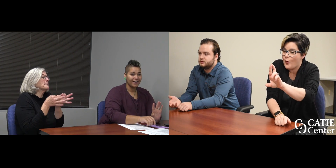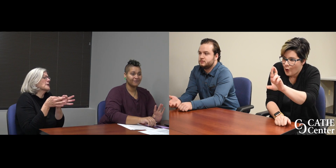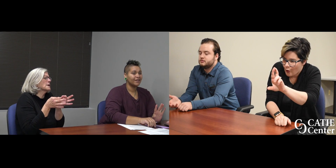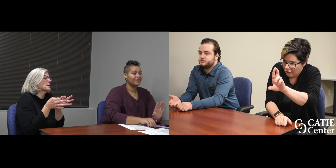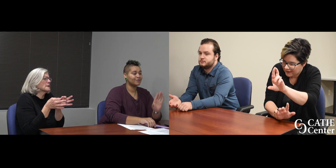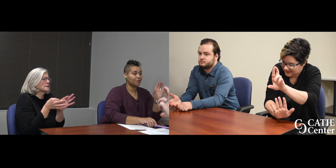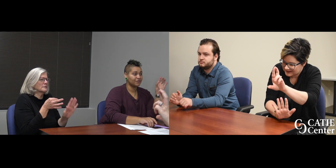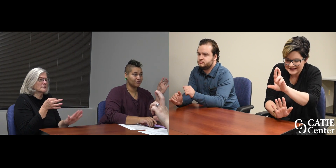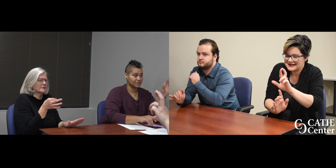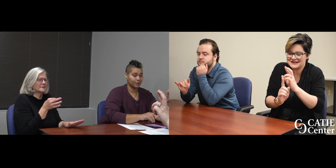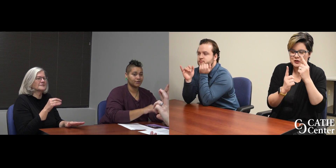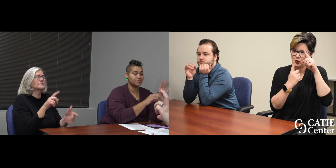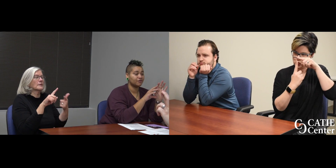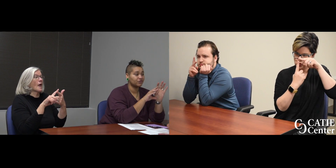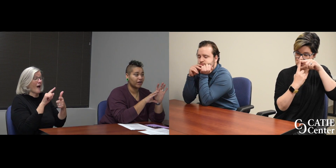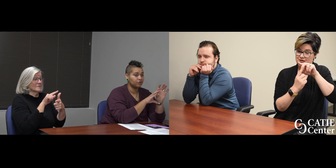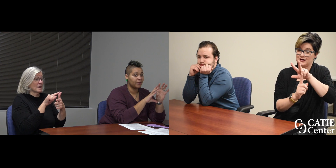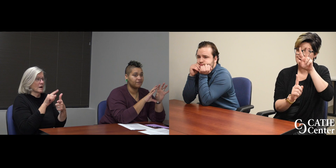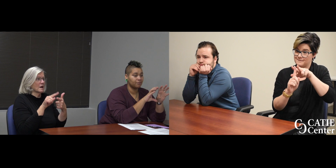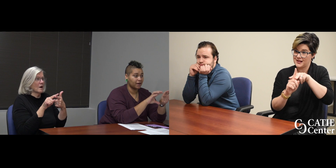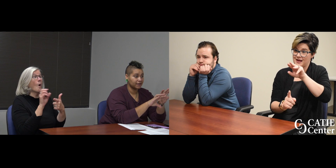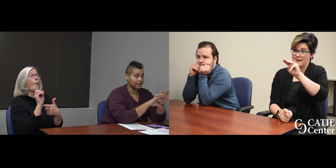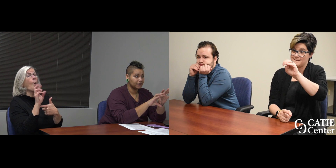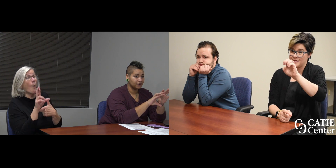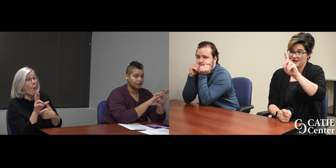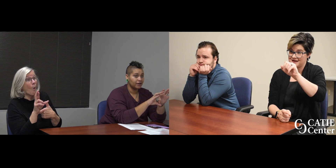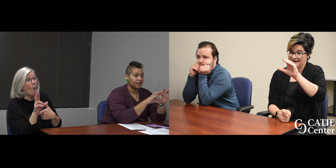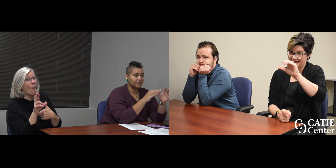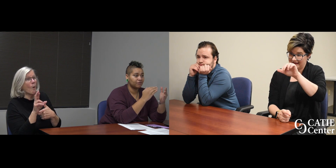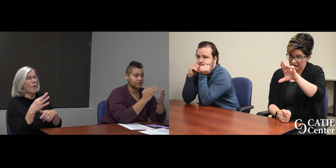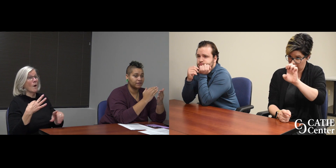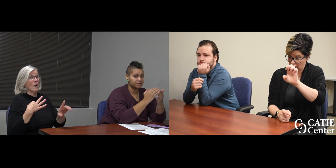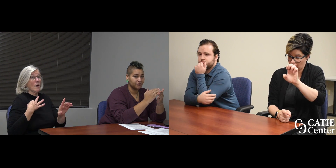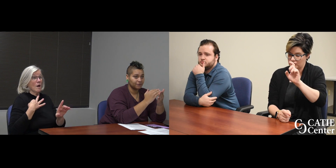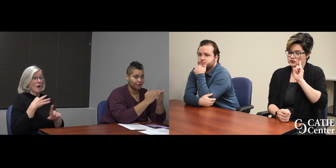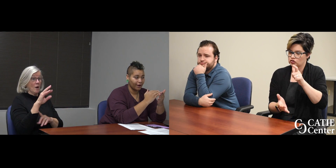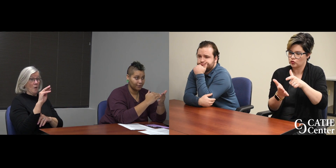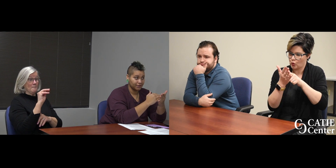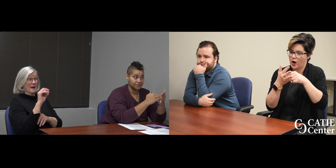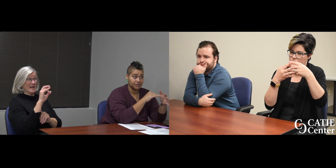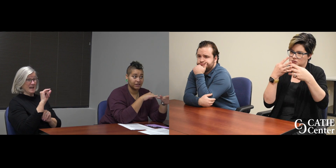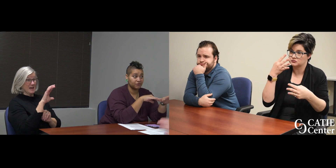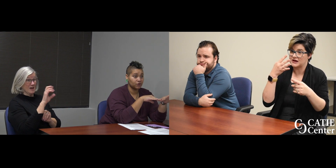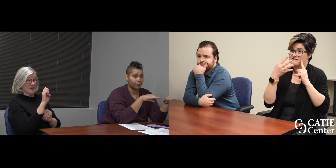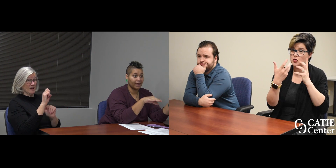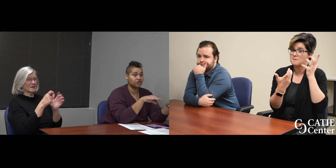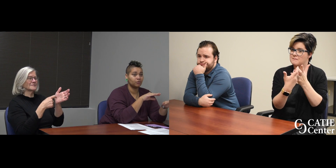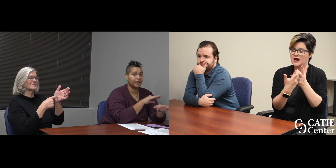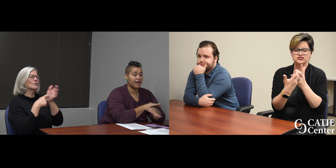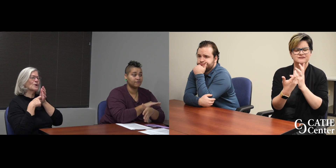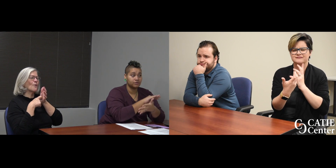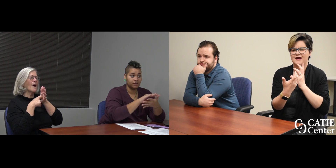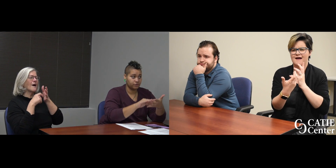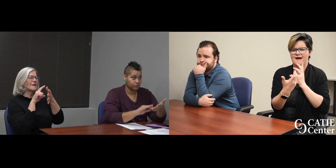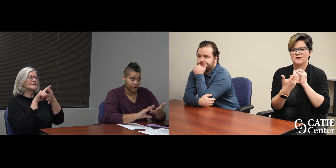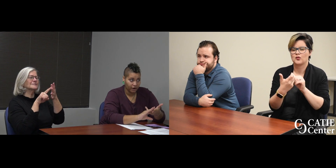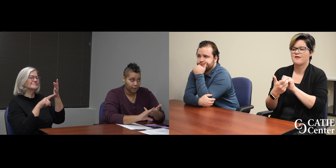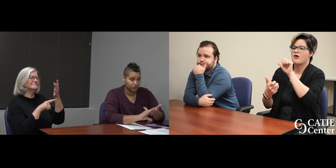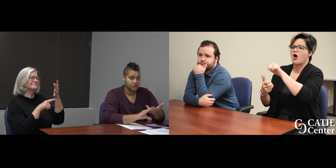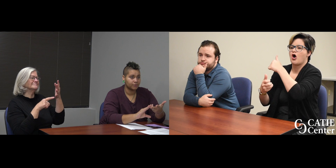and there's more than just one, so if you're trying to apply for Medicare, they list the requirements. If you don't match it, we have two other options.